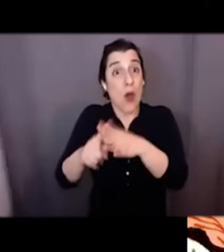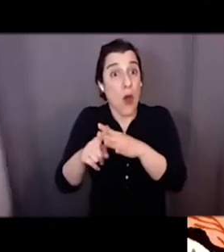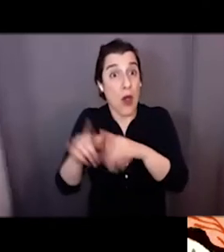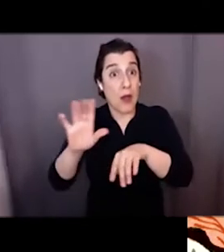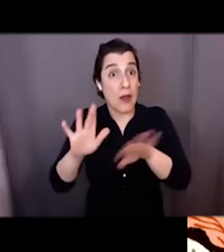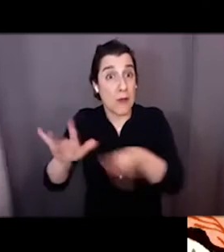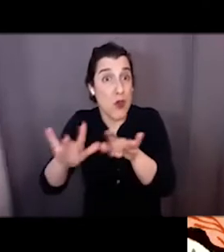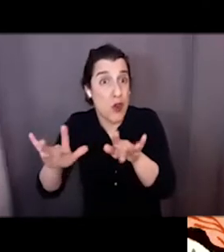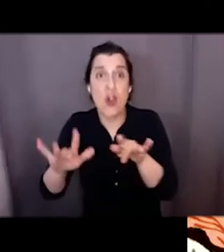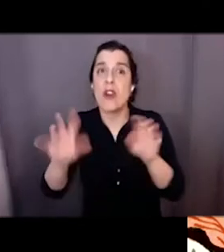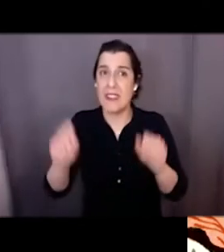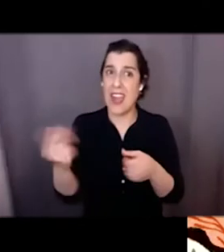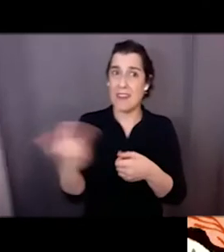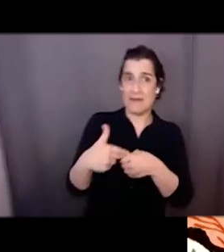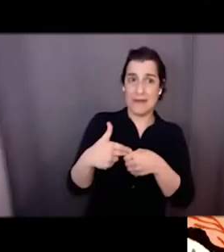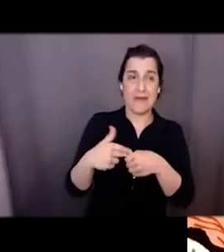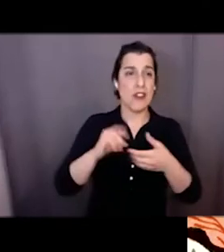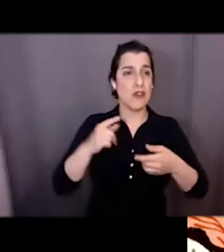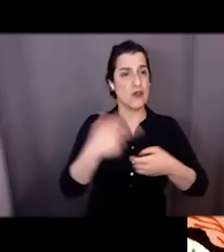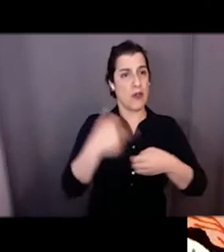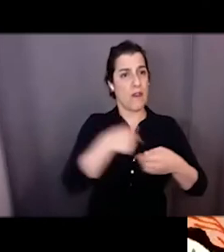and fellowship on, on remote platforms like zoom,